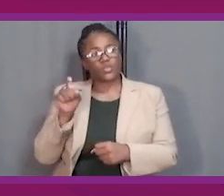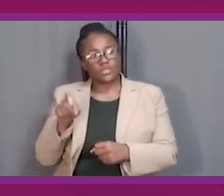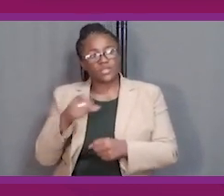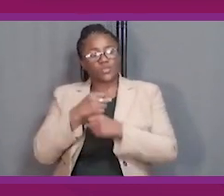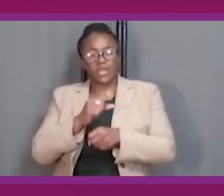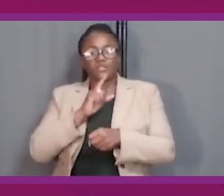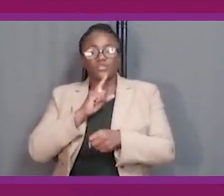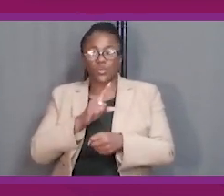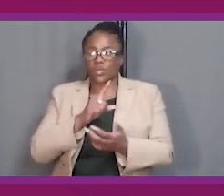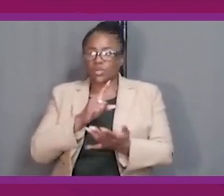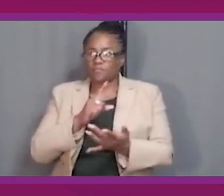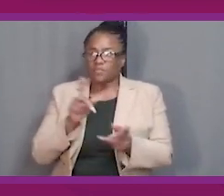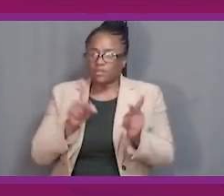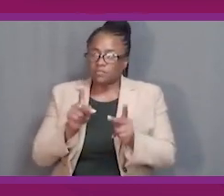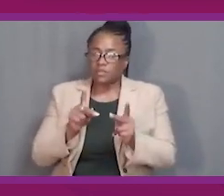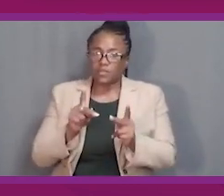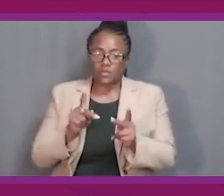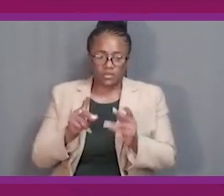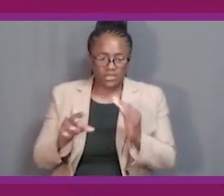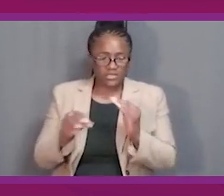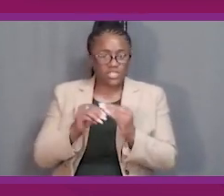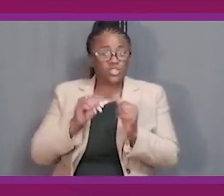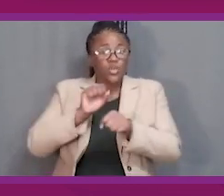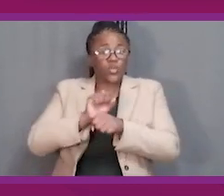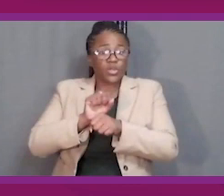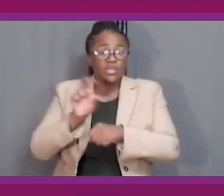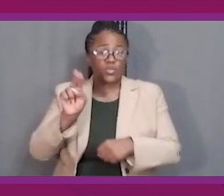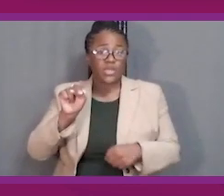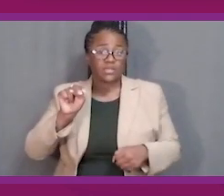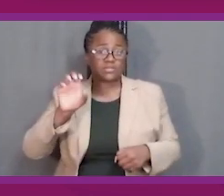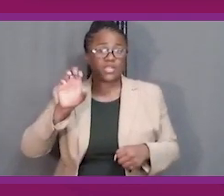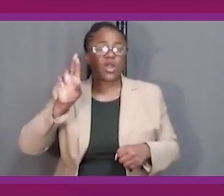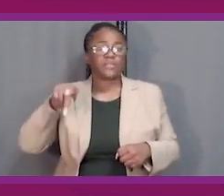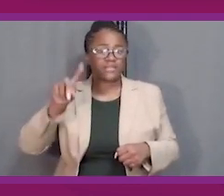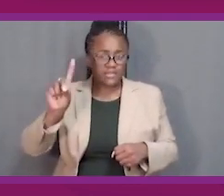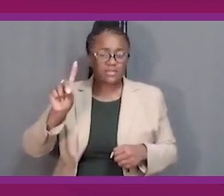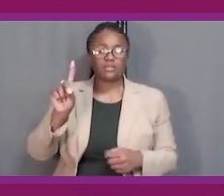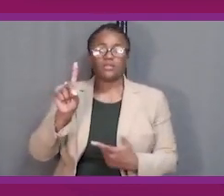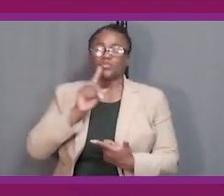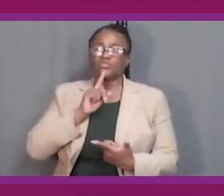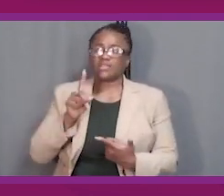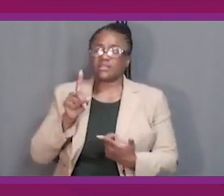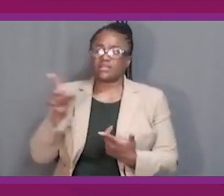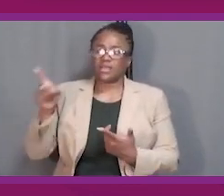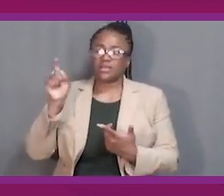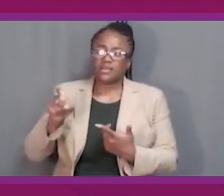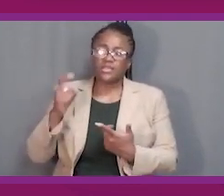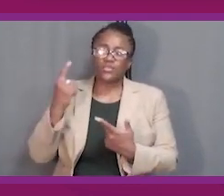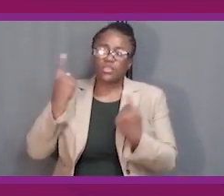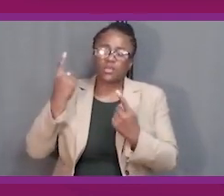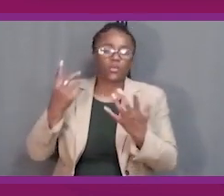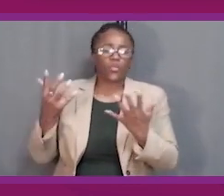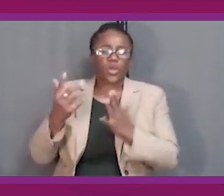are thinking about what are the laws or other strategies where things actually get enforced,